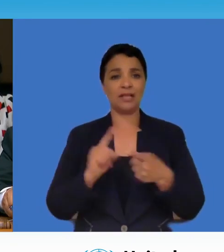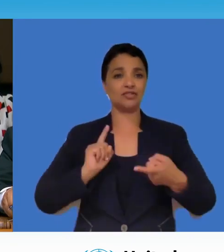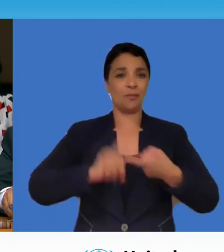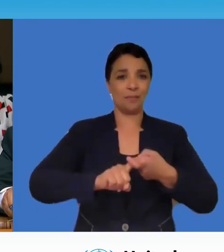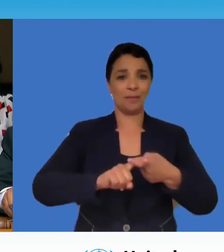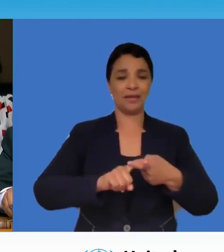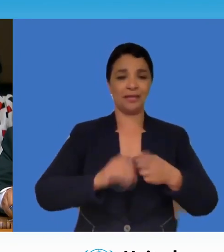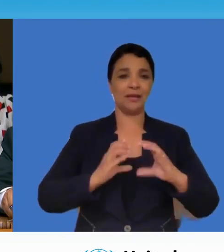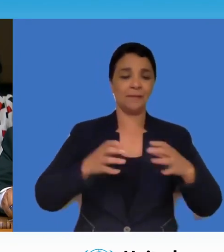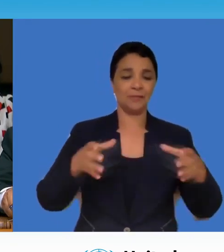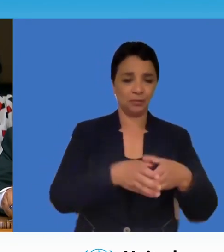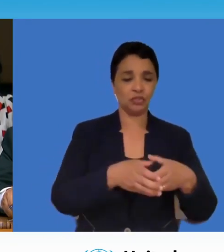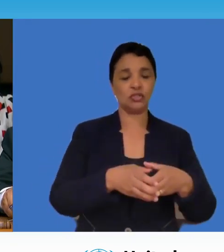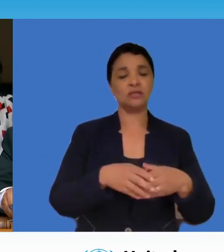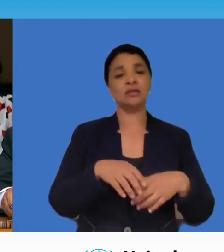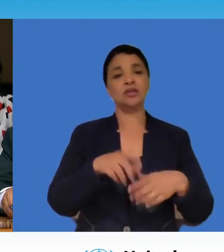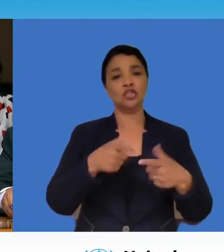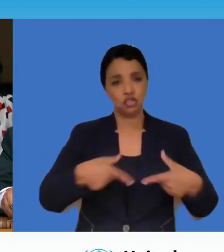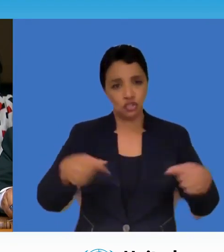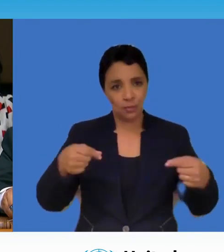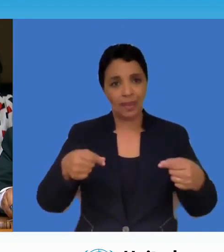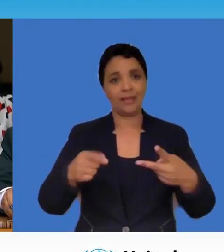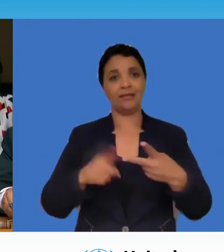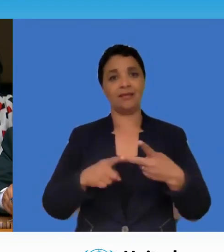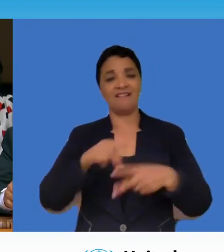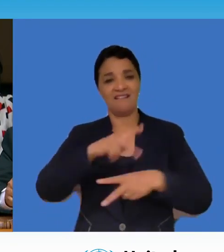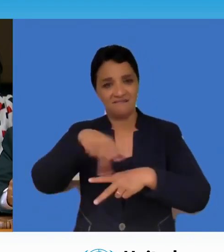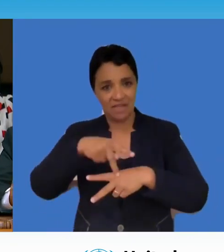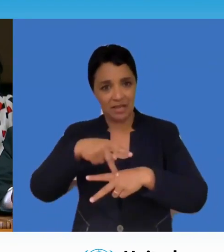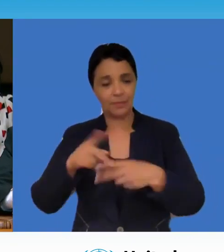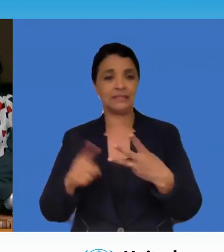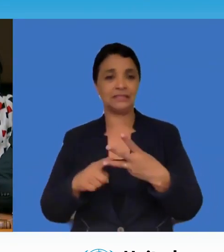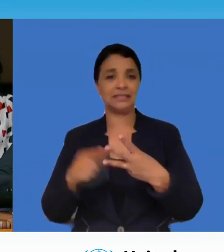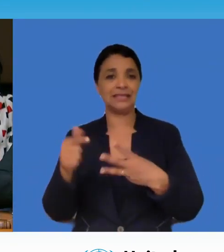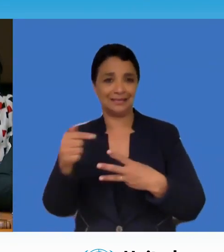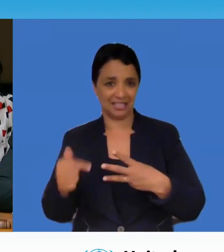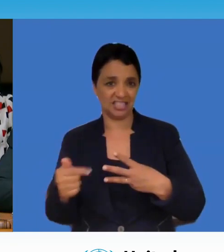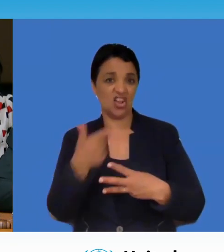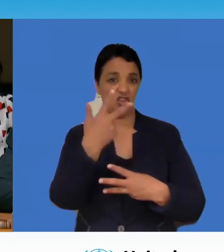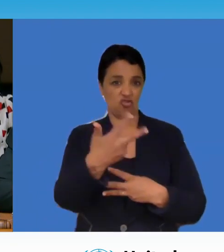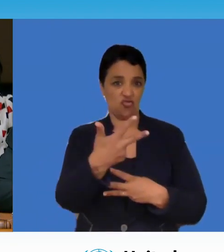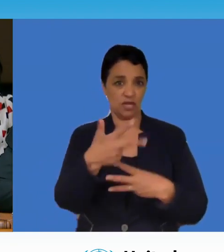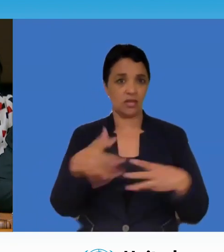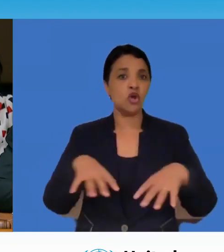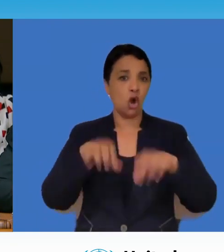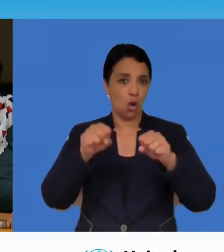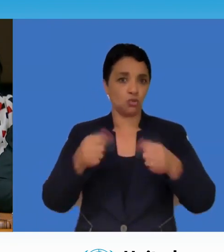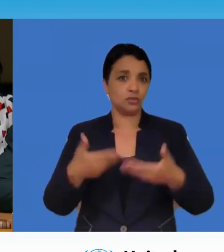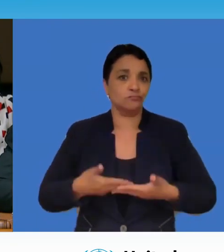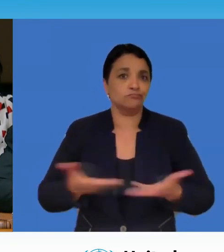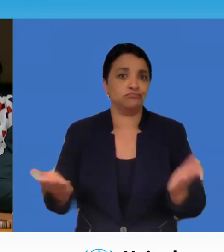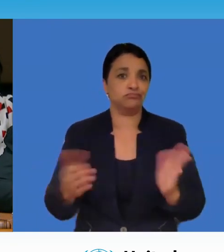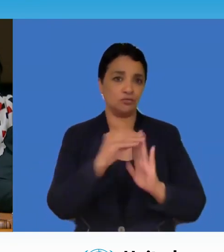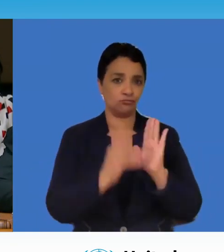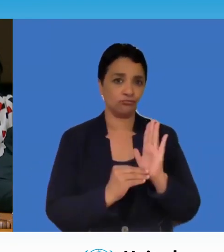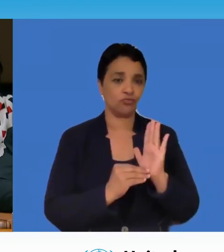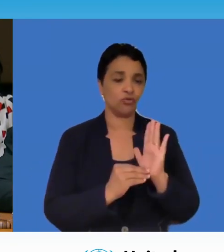the permanent missions of Japan the Philippines and Tanzania Desa has collaborated with various